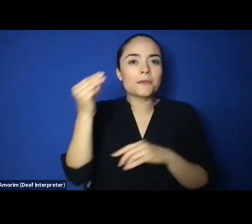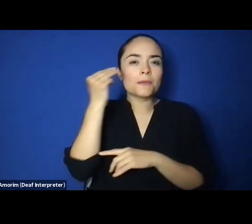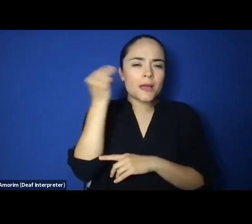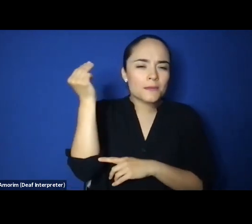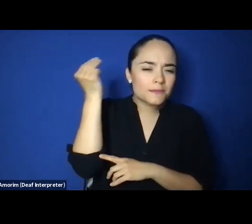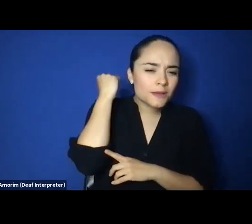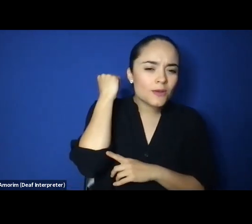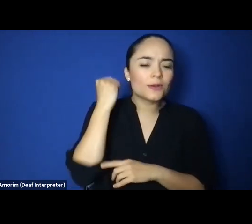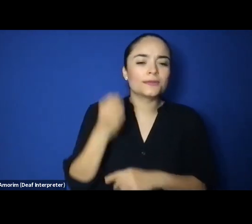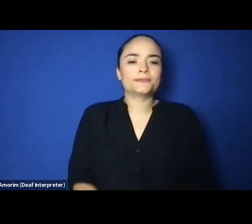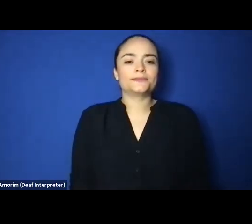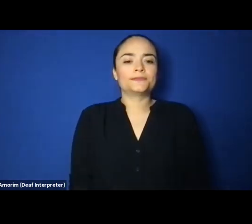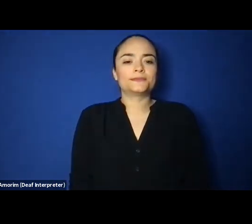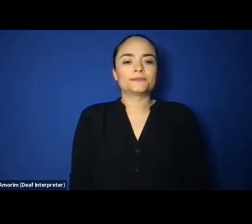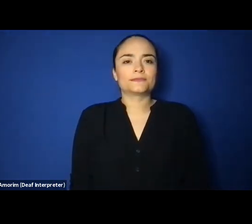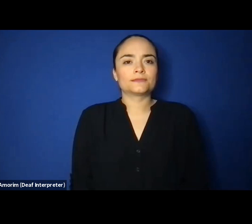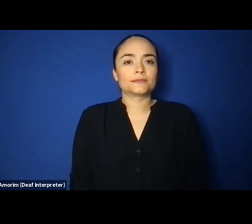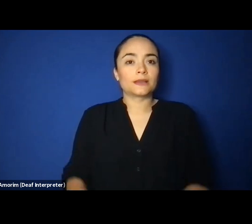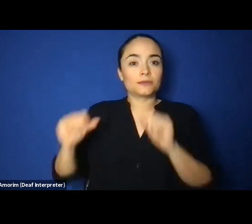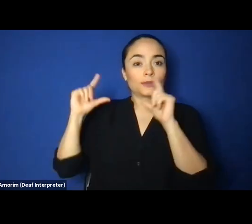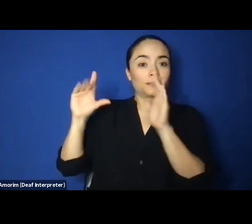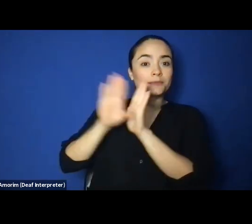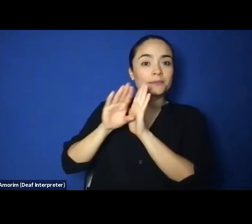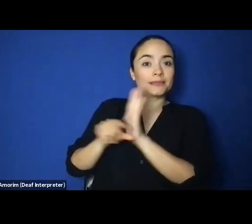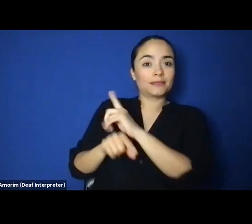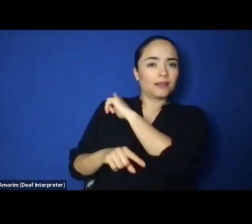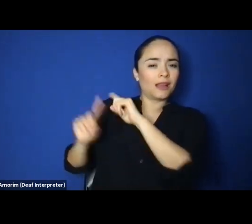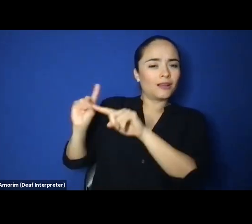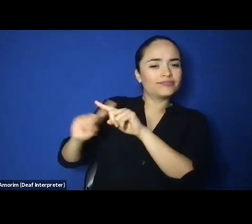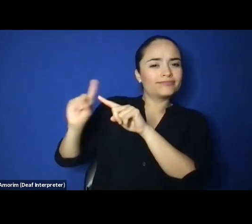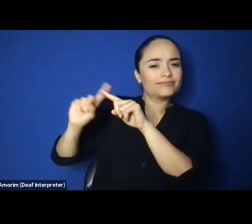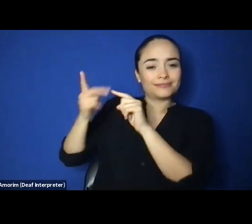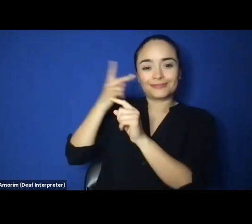since the beginning of time, so that's why we do a land acknowledgement. I come from 3,500 kilometers